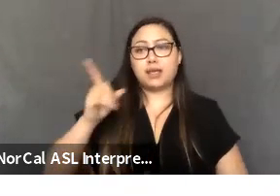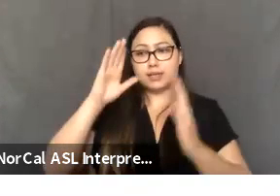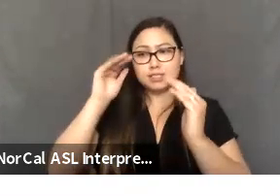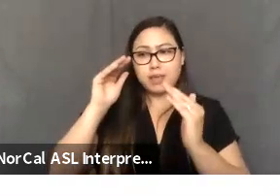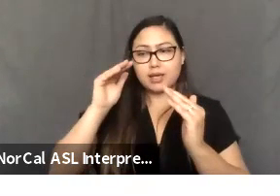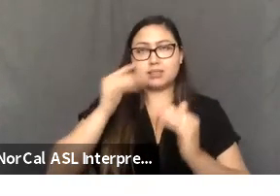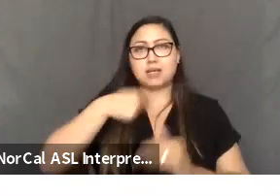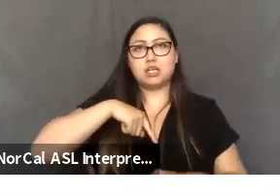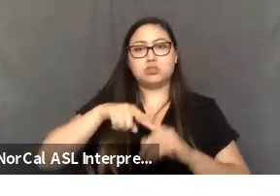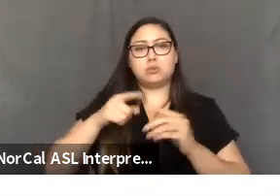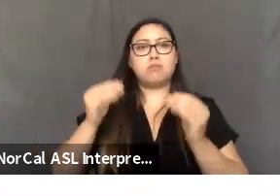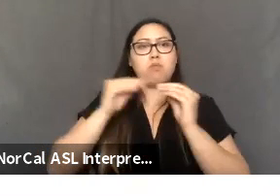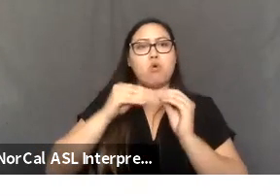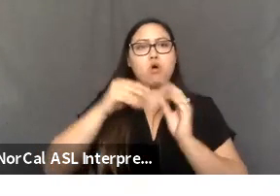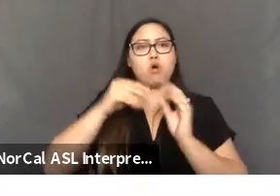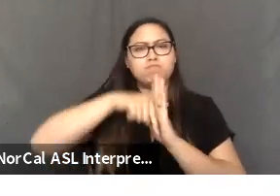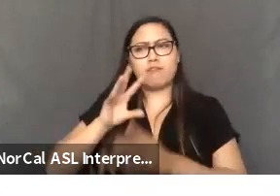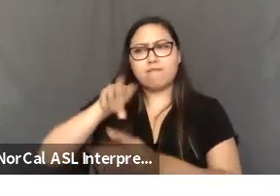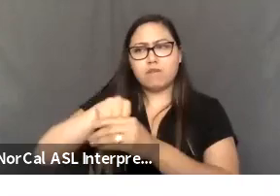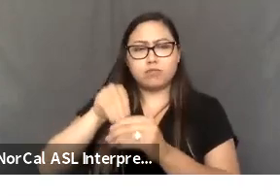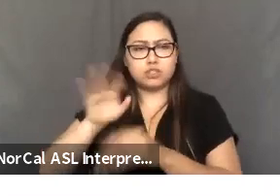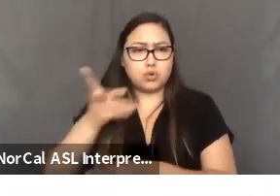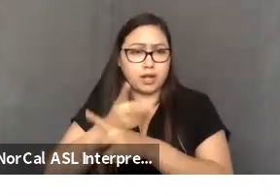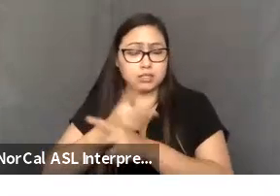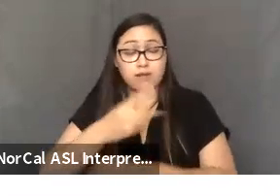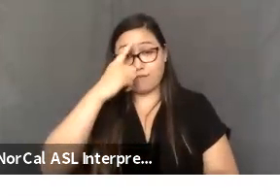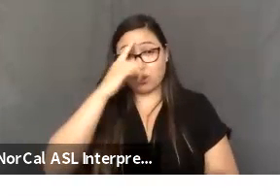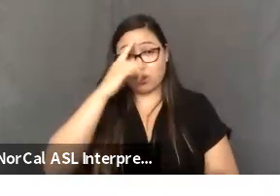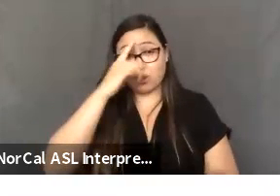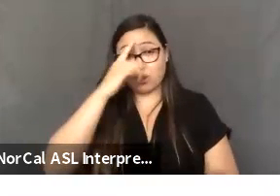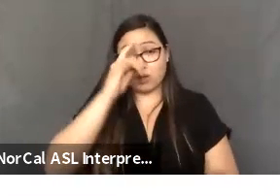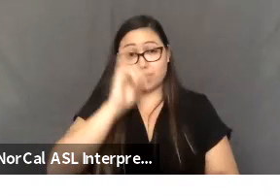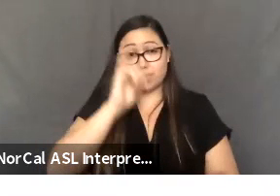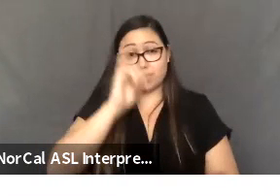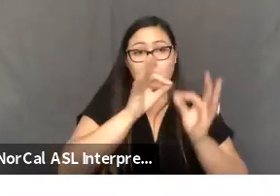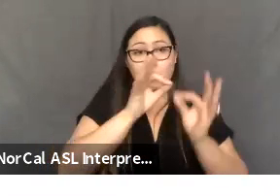their care. So, for this ADA coordinator, their hospital organization was already working on